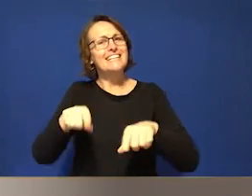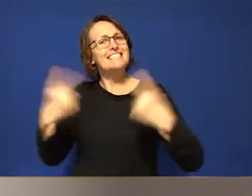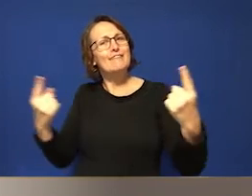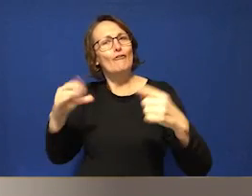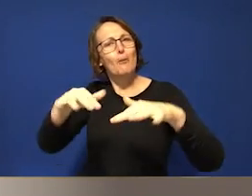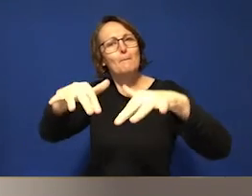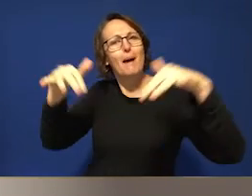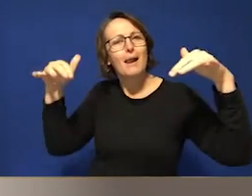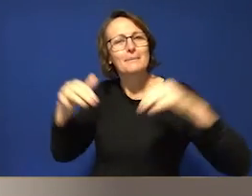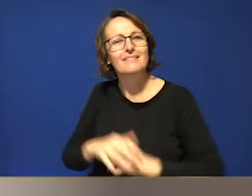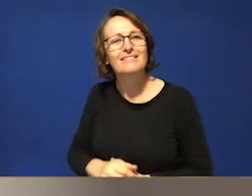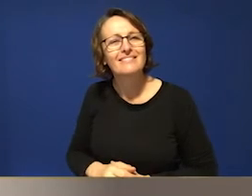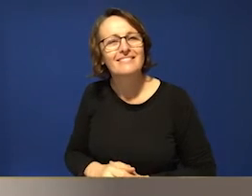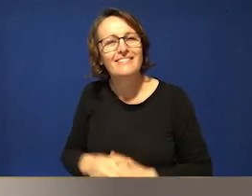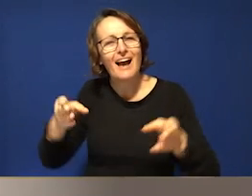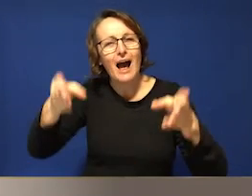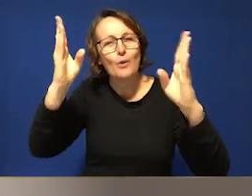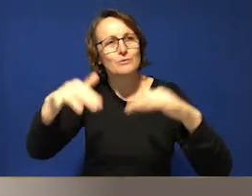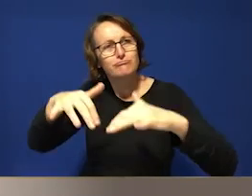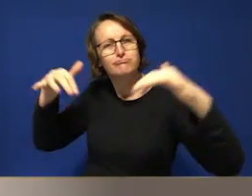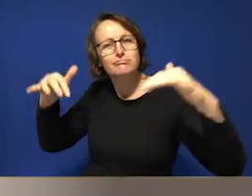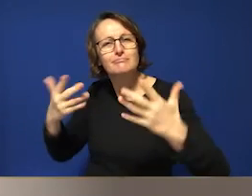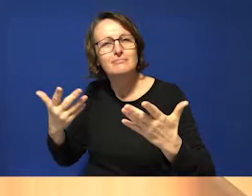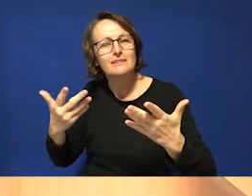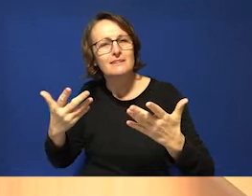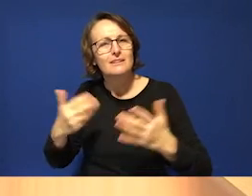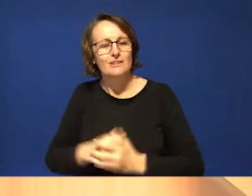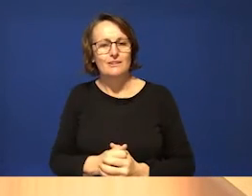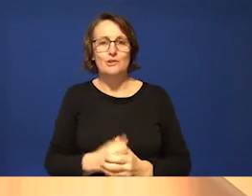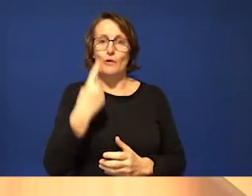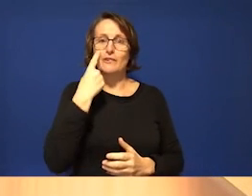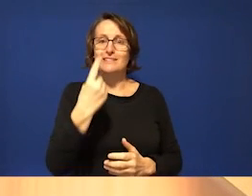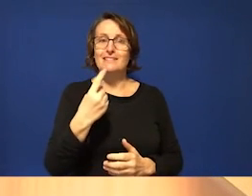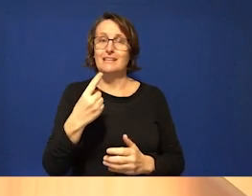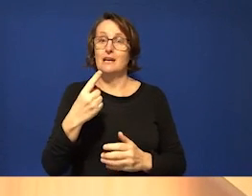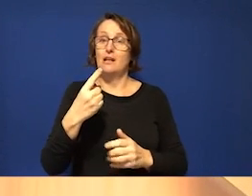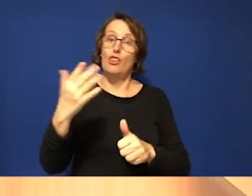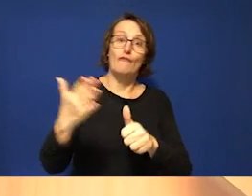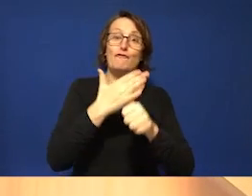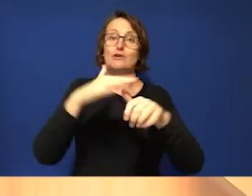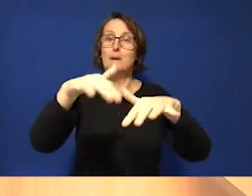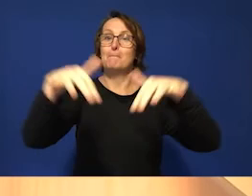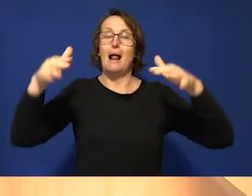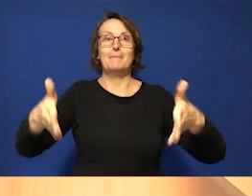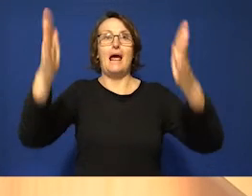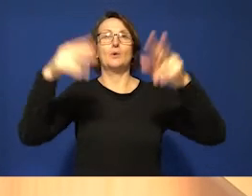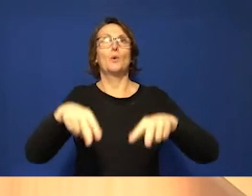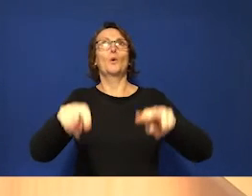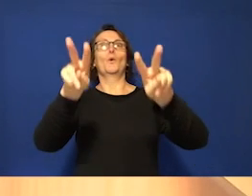which is what Peter's just been describing about, the role of the original parliament and it's necessity to feel like it's in charge